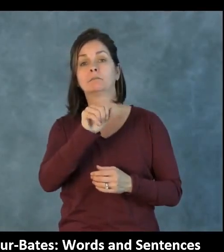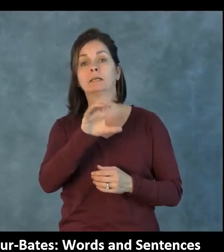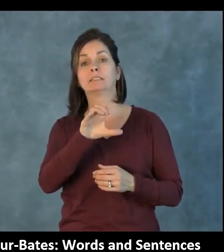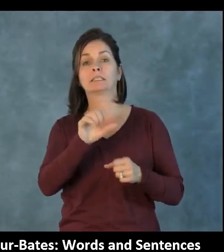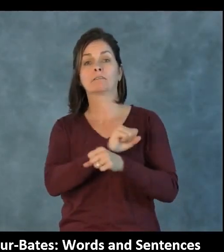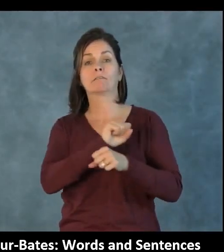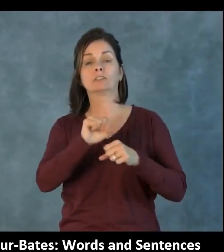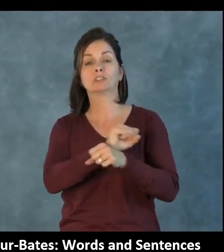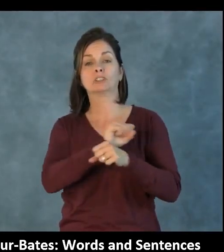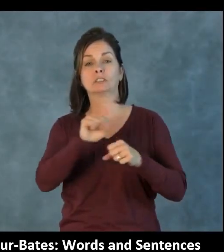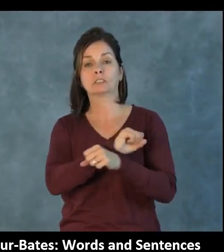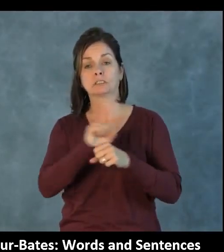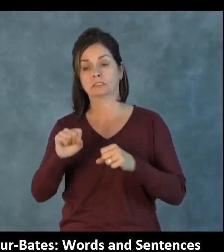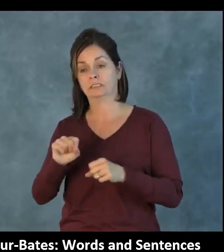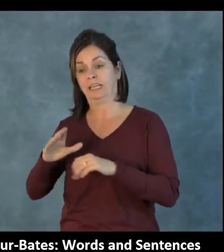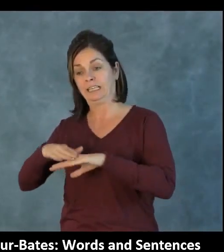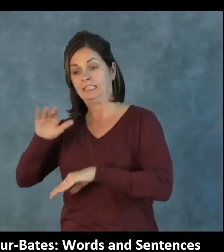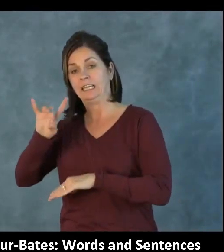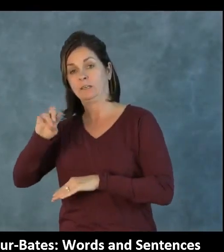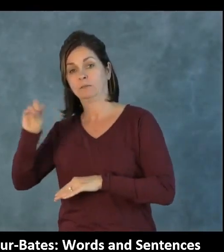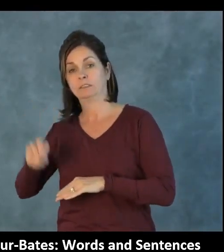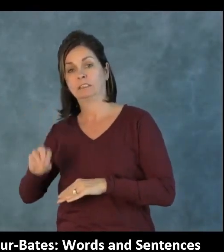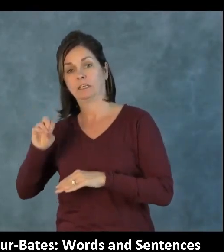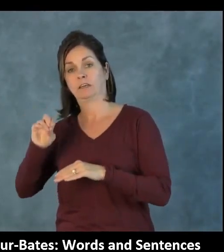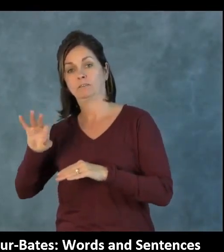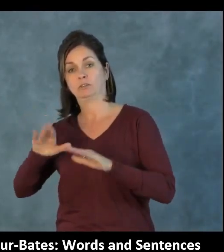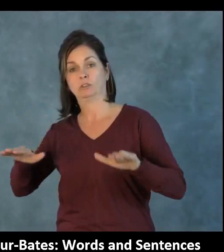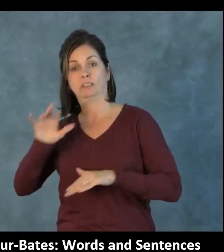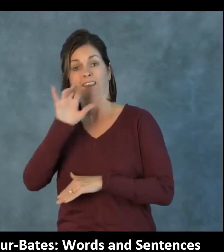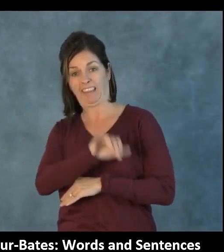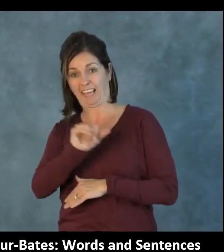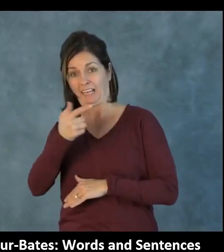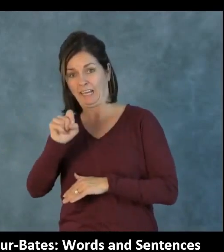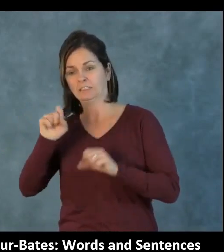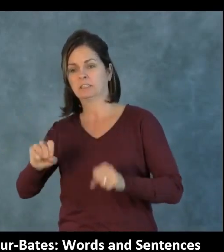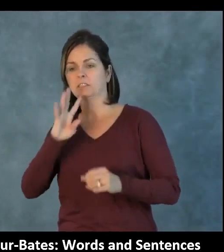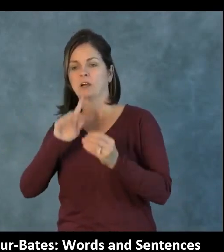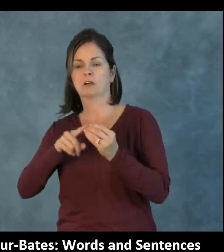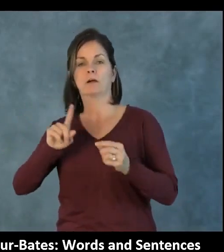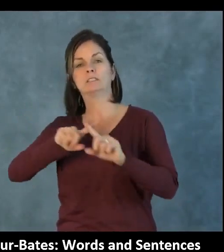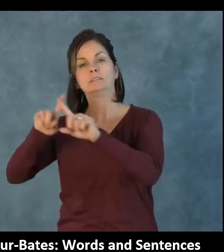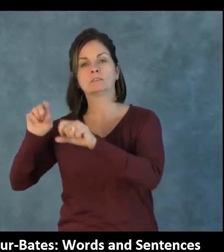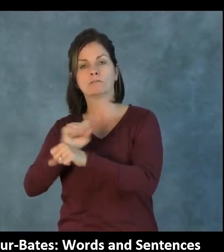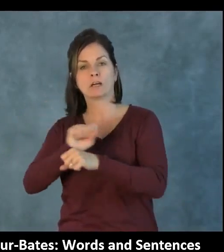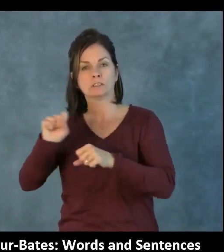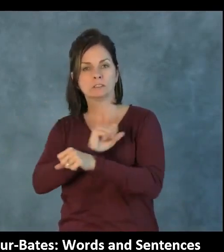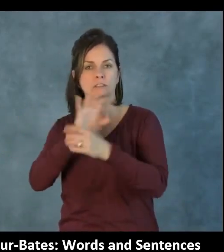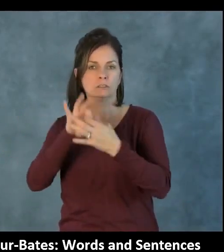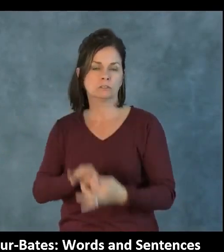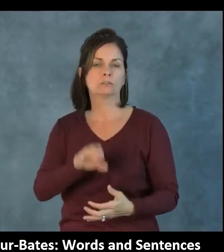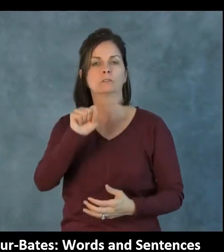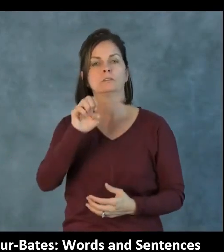at least 80% of children at that age are able to talk about the different functions and in some cases